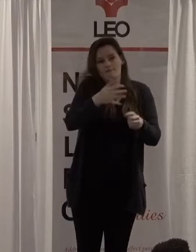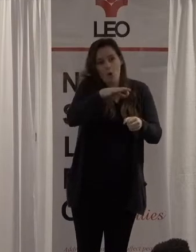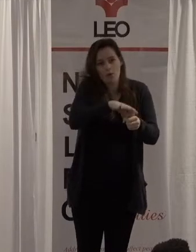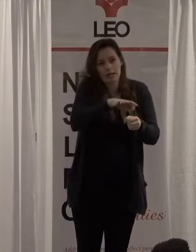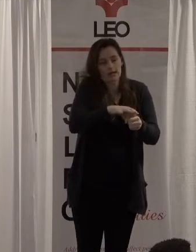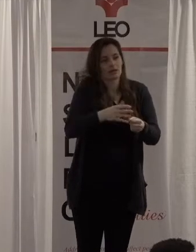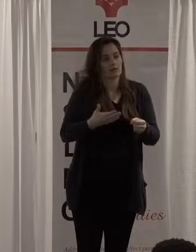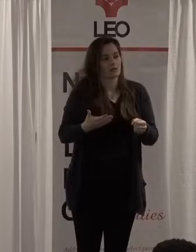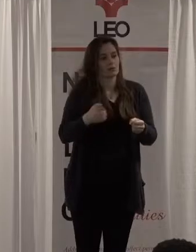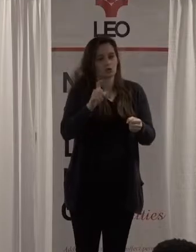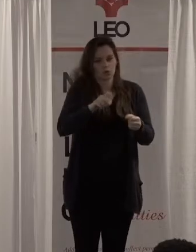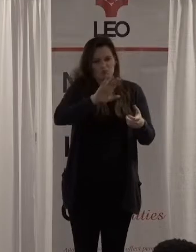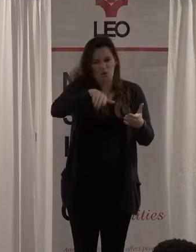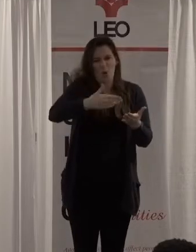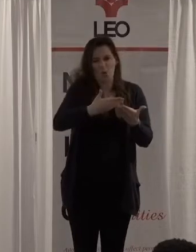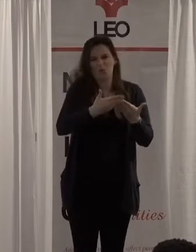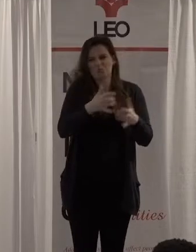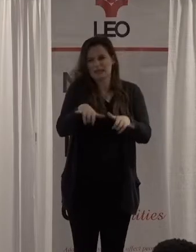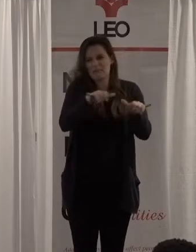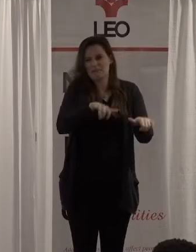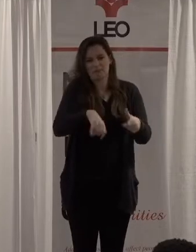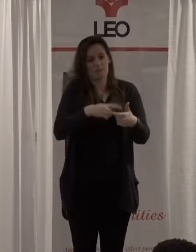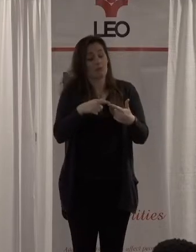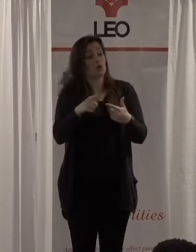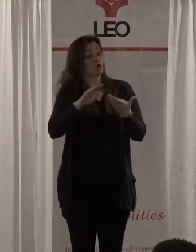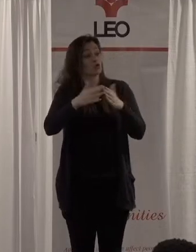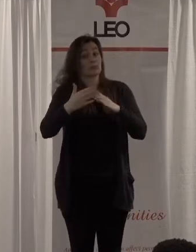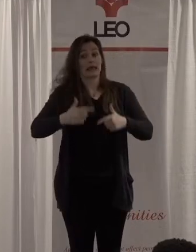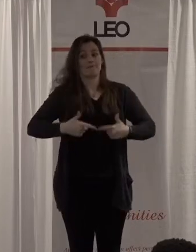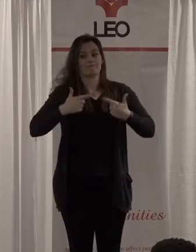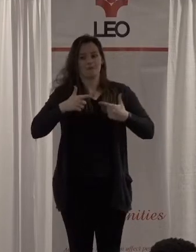BUT ALSO PARTICIPATING IN COMMUNITY LIFE IN GENERAL.